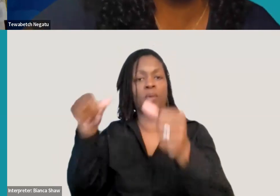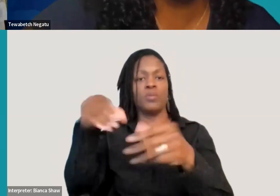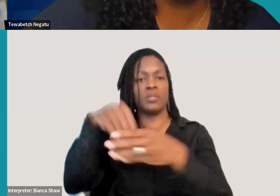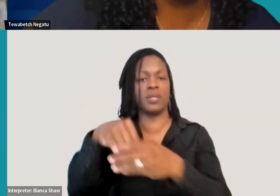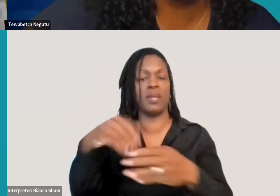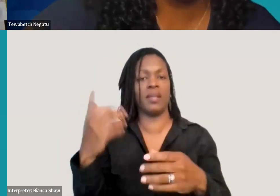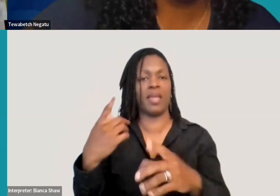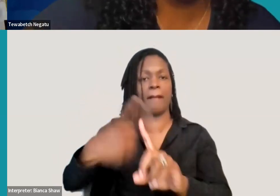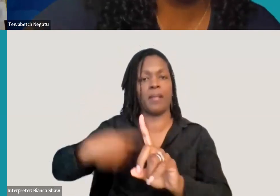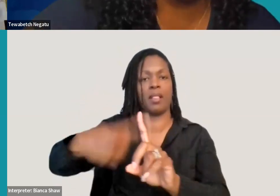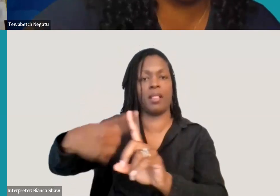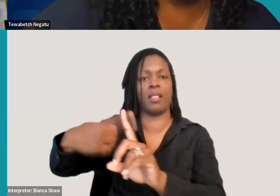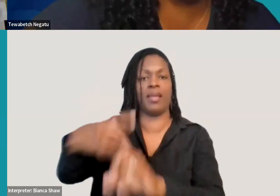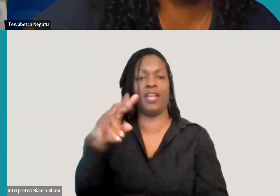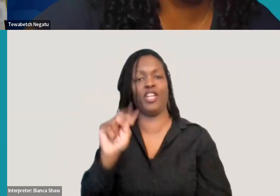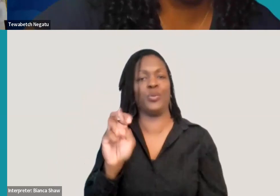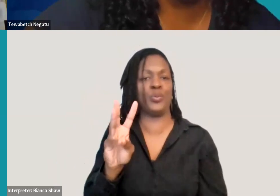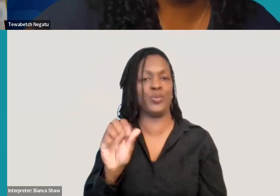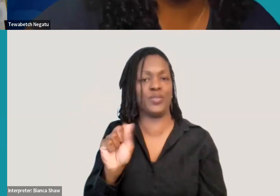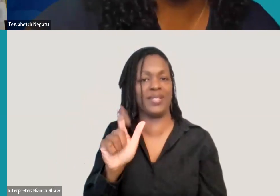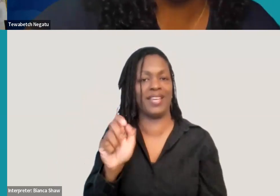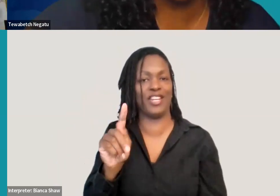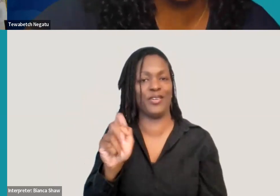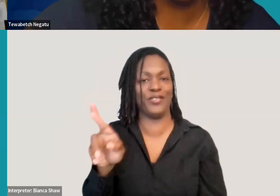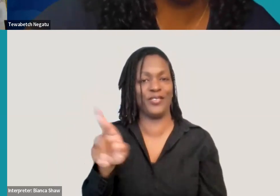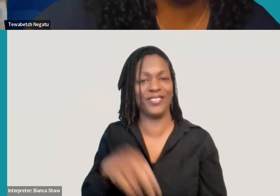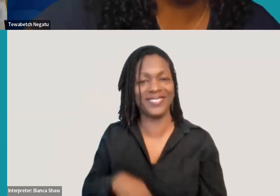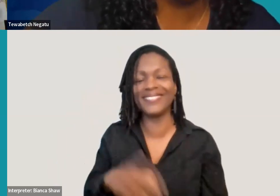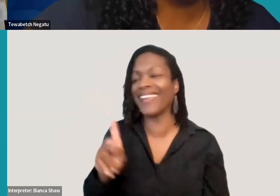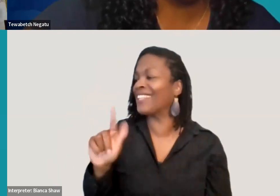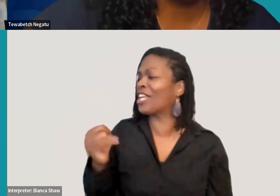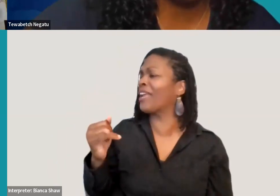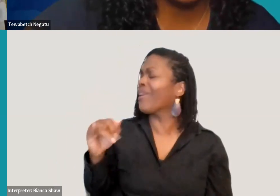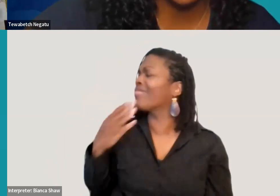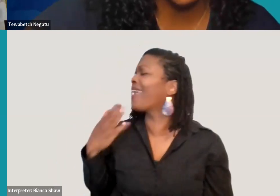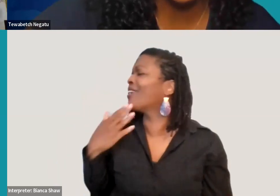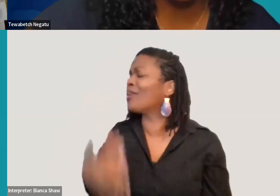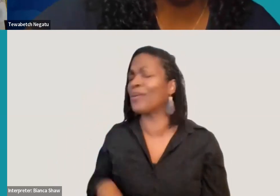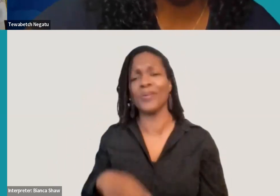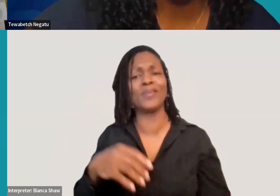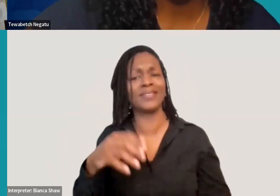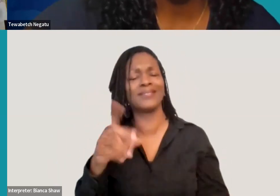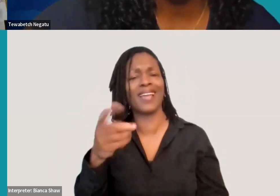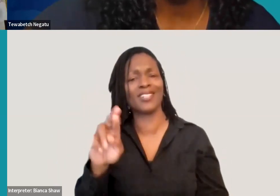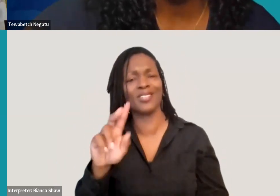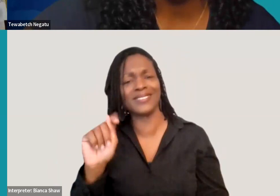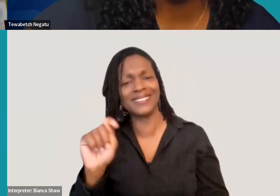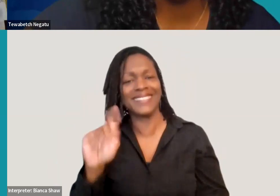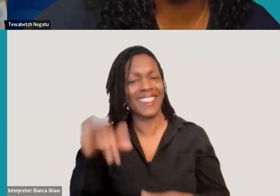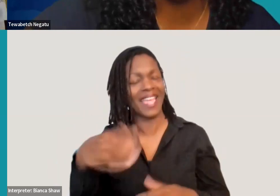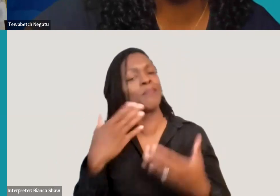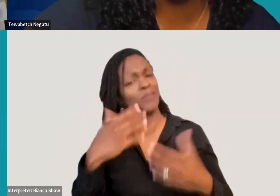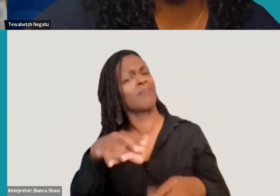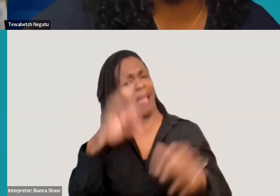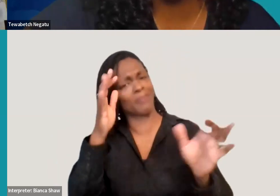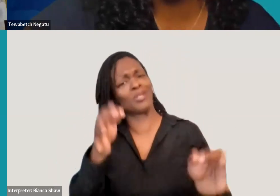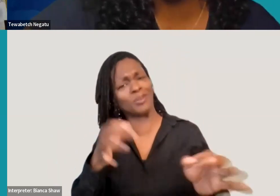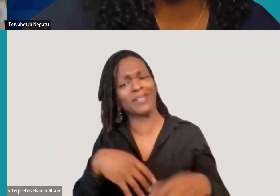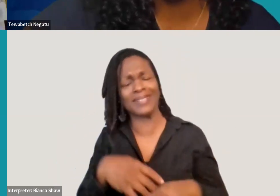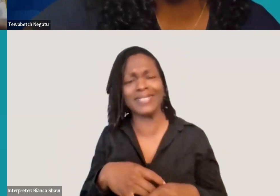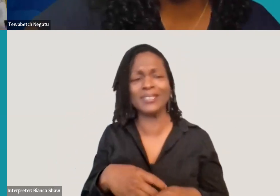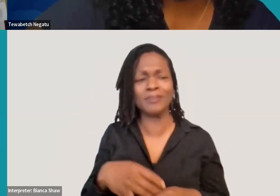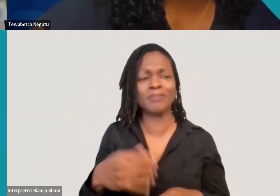Thanks, Thank you all so much. It was a great presentation. I personally am a huge fan of Icebreakers.